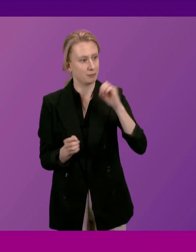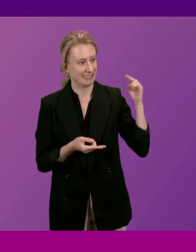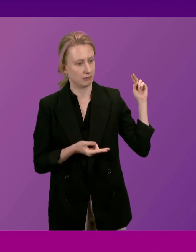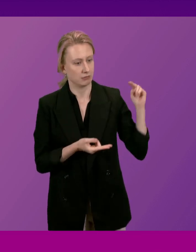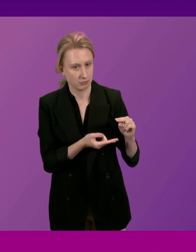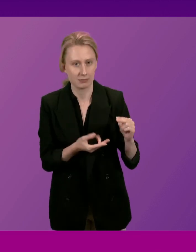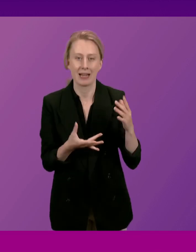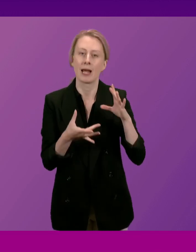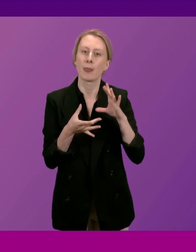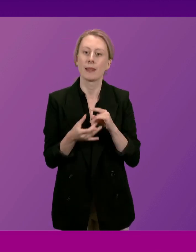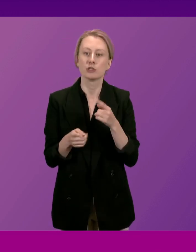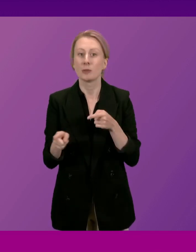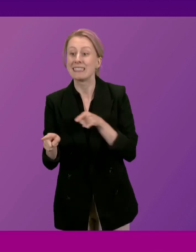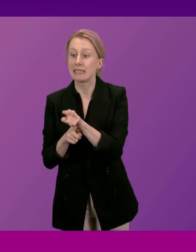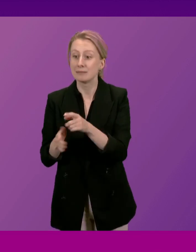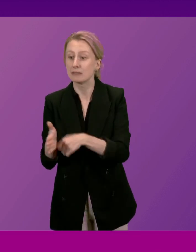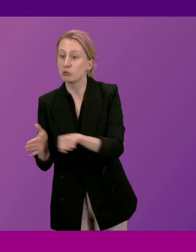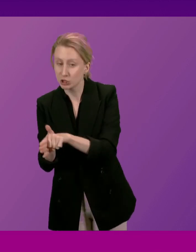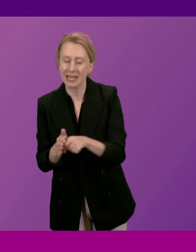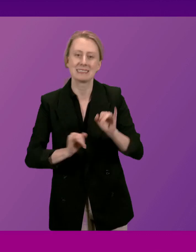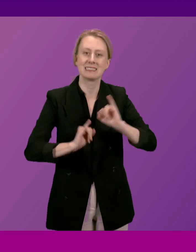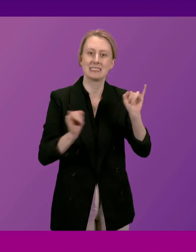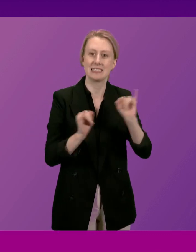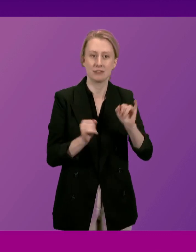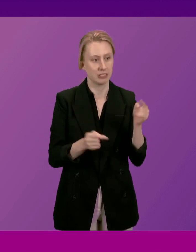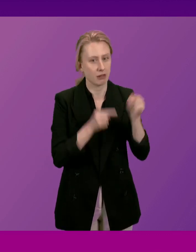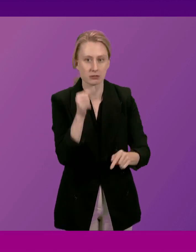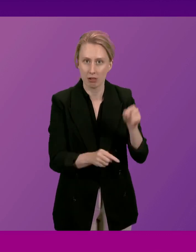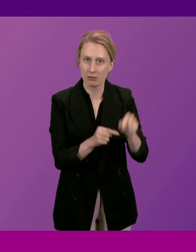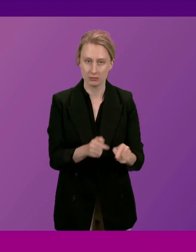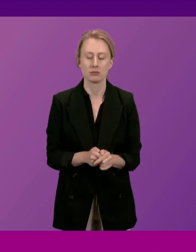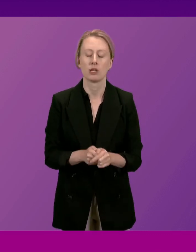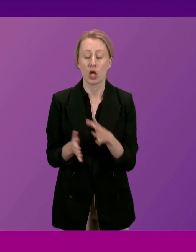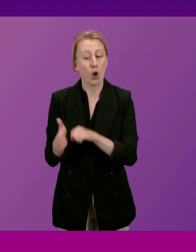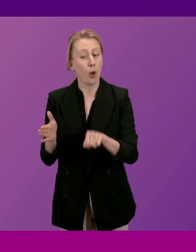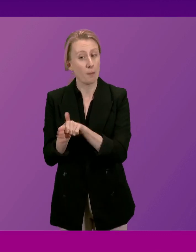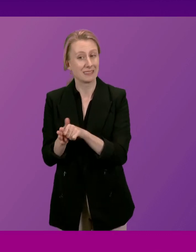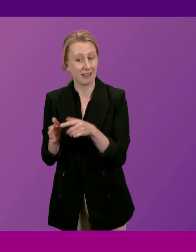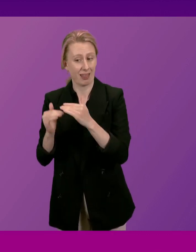and serious assault, with homicides remaining at a near-record low in our society today.